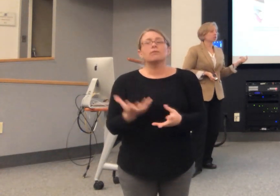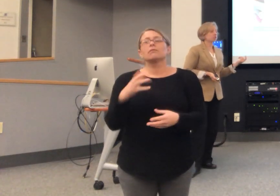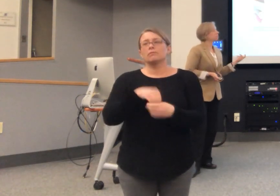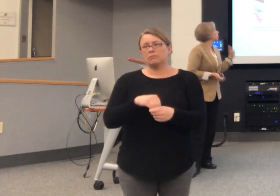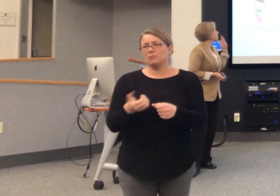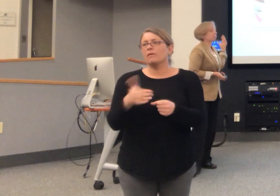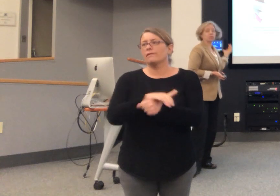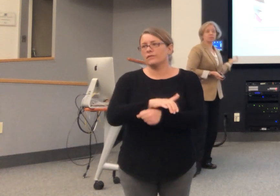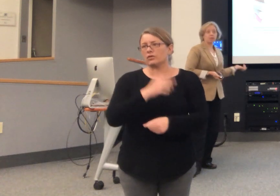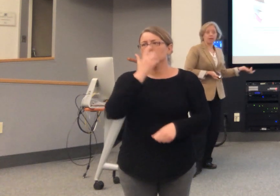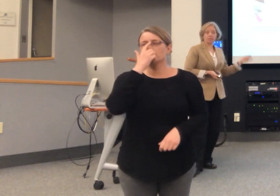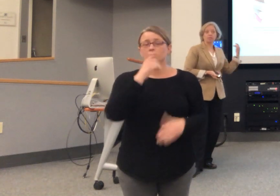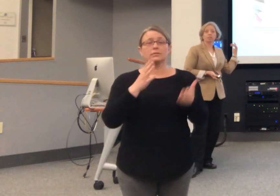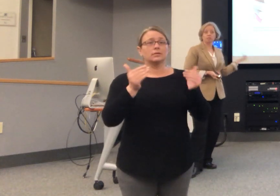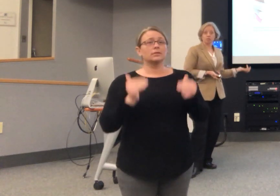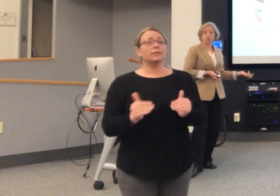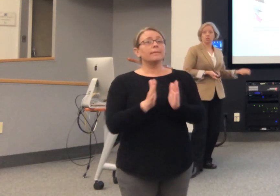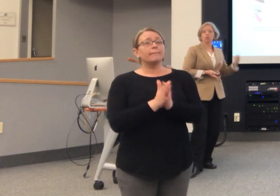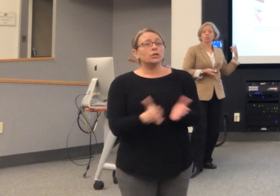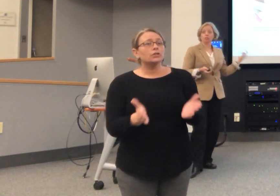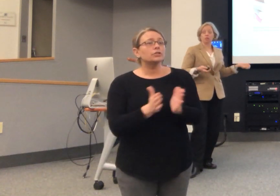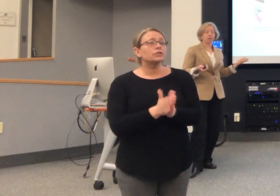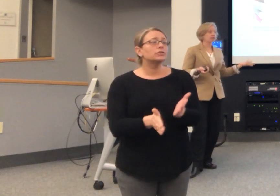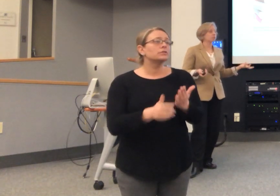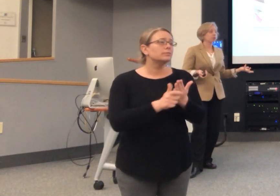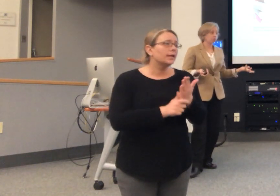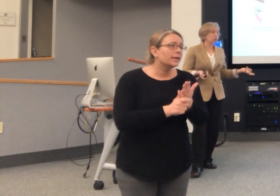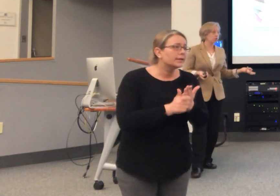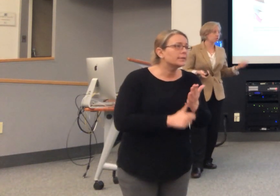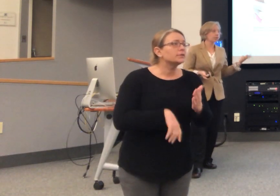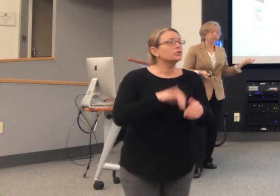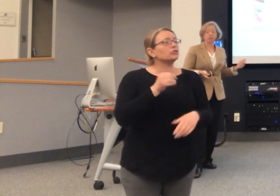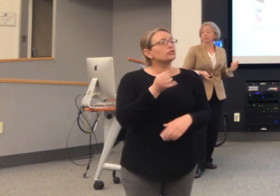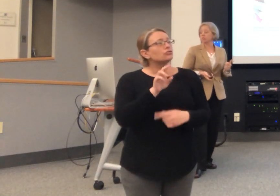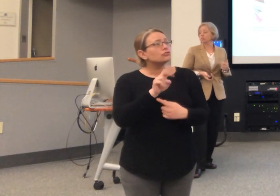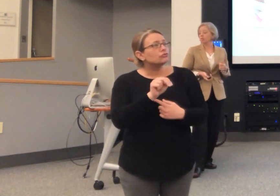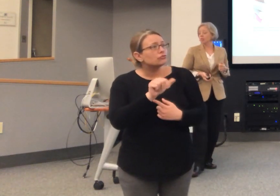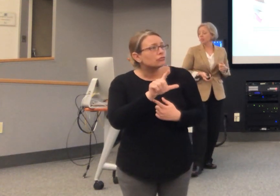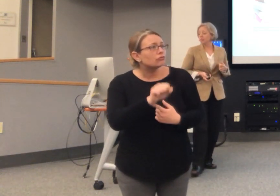Books, as well as magazines, and journals, and all kinds of written works that get published.